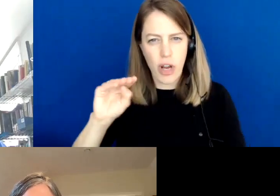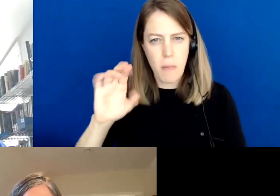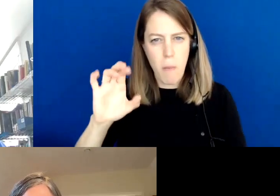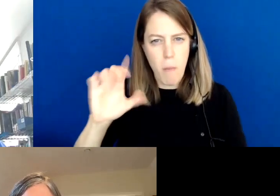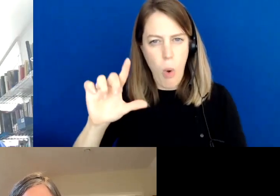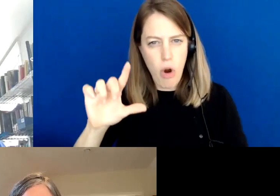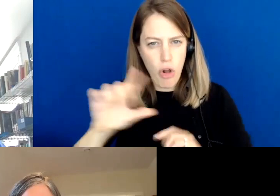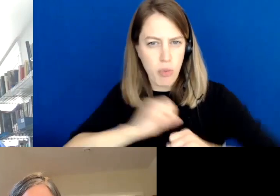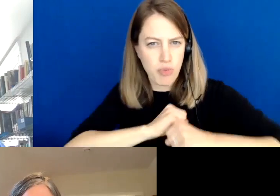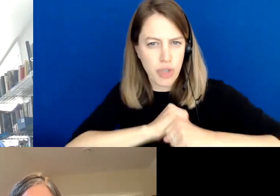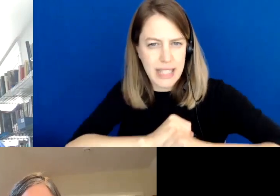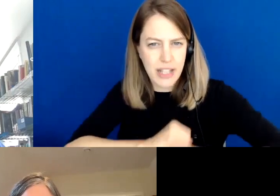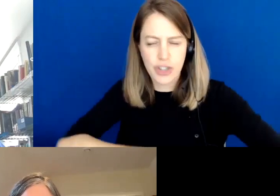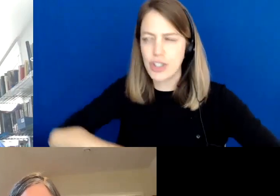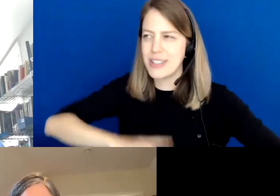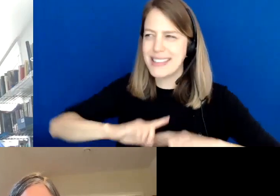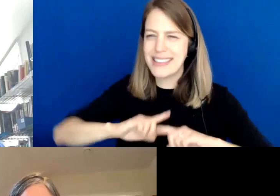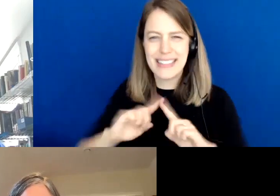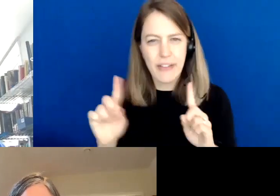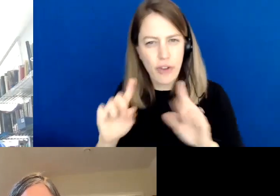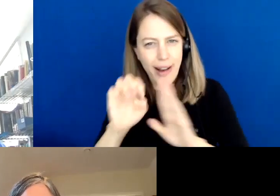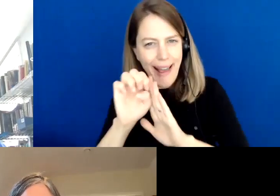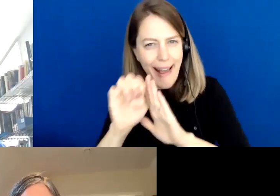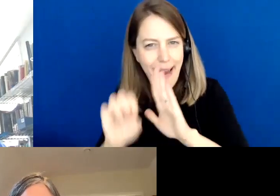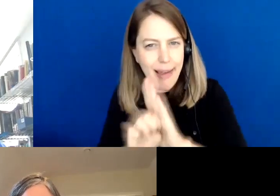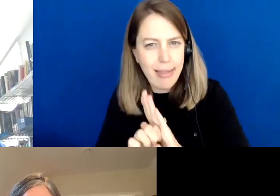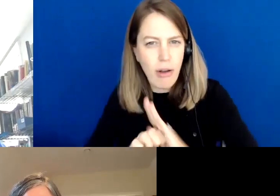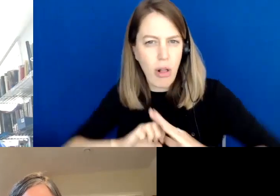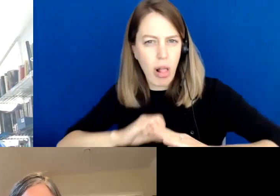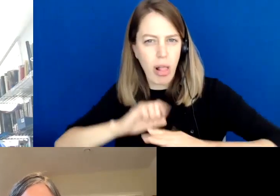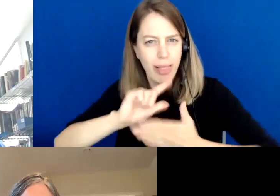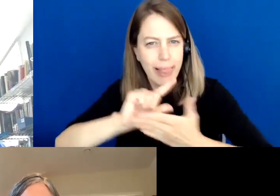that people without disabilities are able to take for granted.